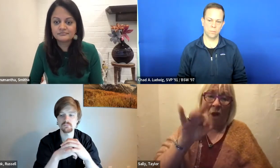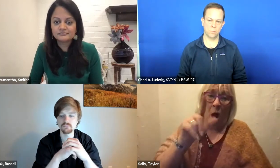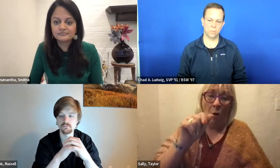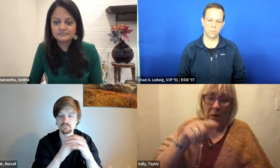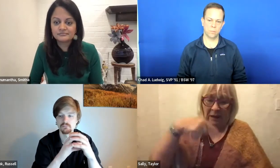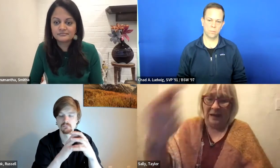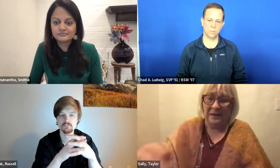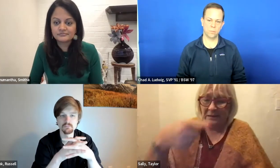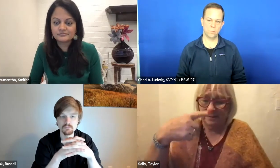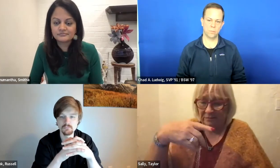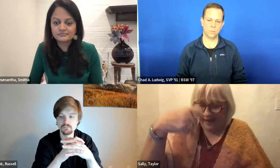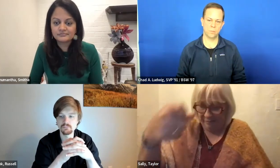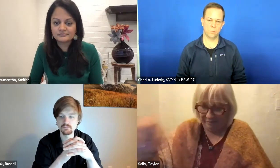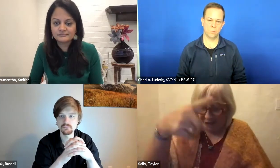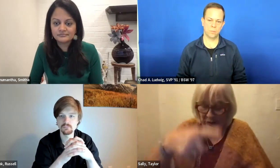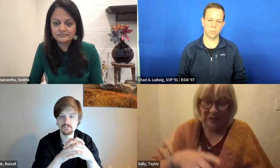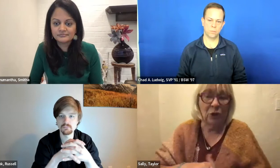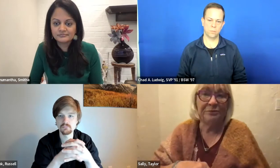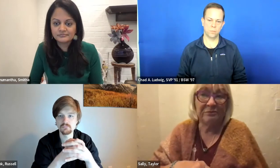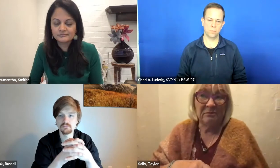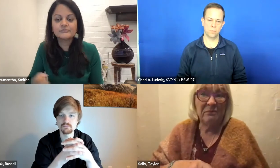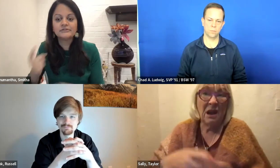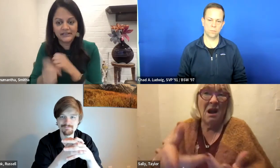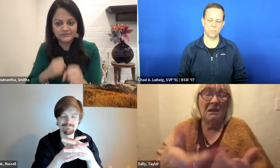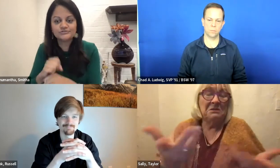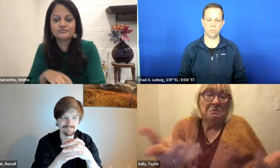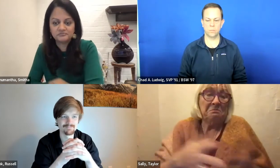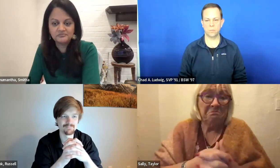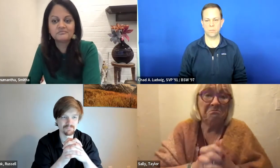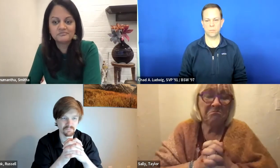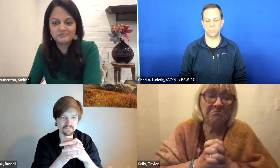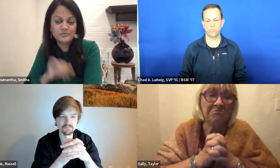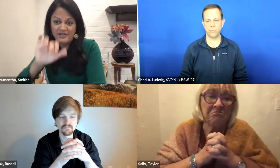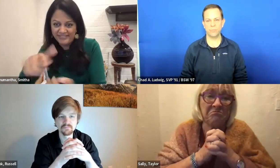so I'm hoping that they're able to do it again in Florida next year when they do the conference once more.